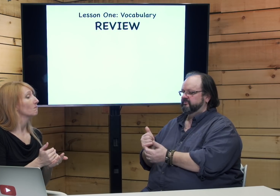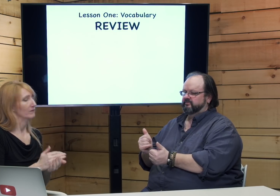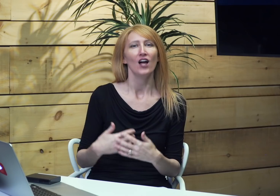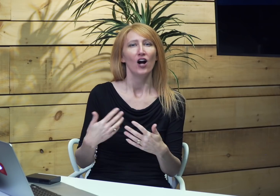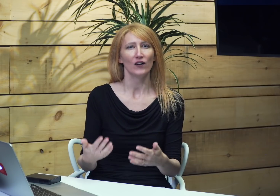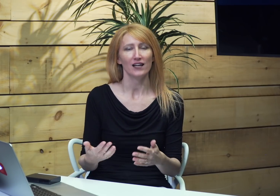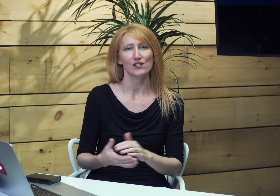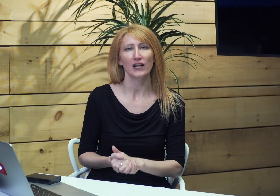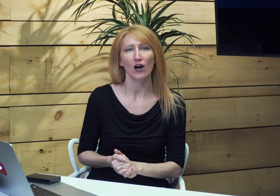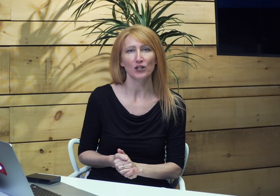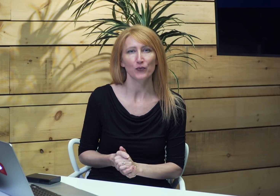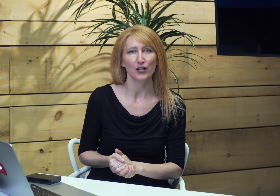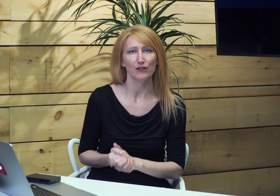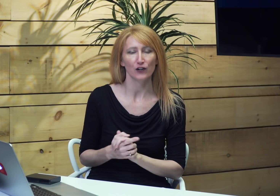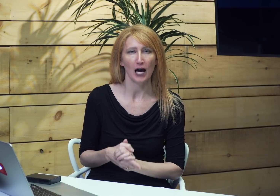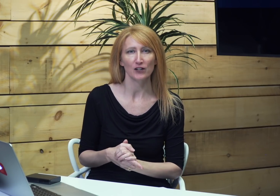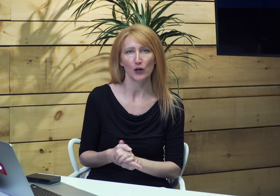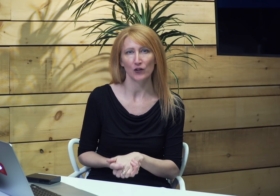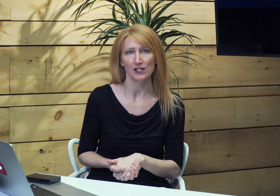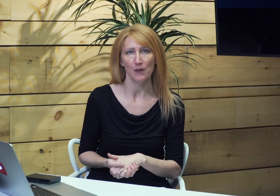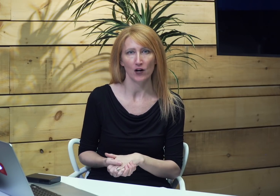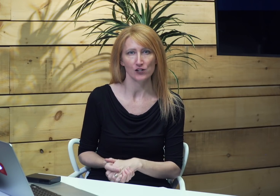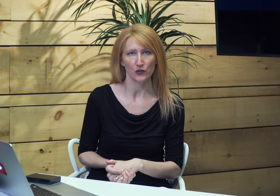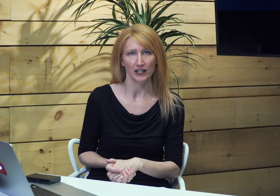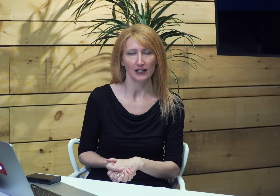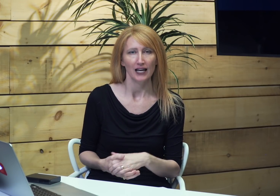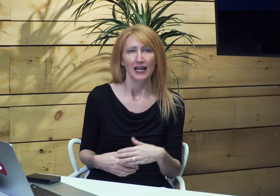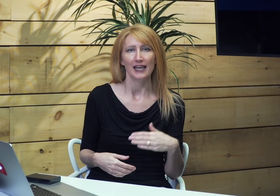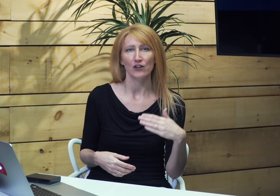Okay, so now I'm going to put the vocabulary words up on screen now you